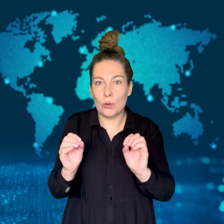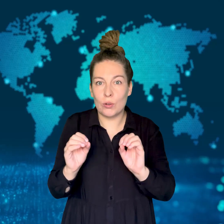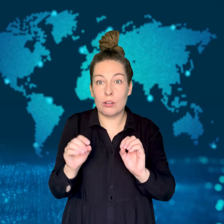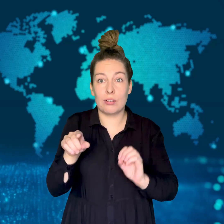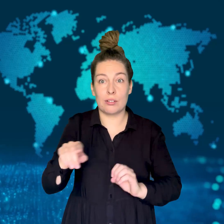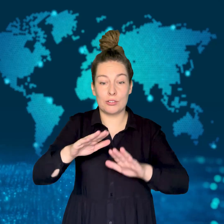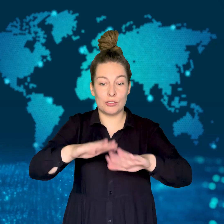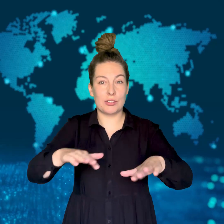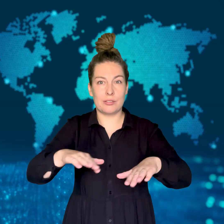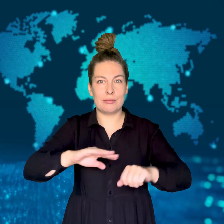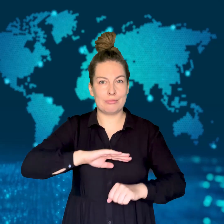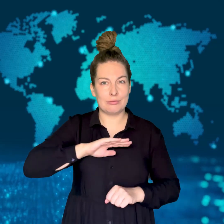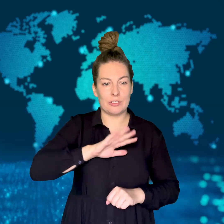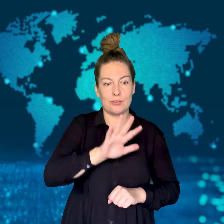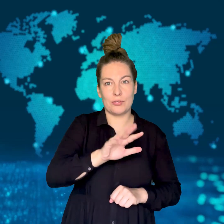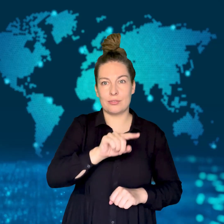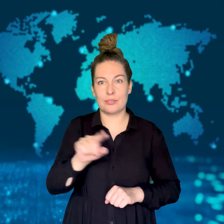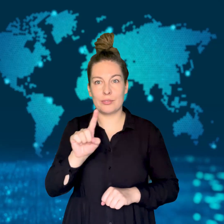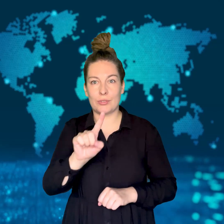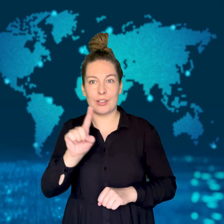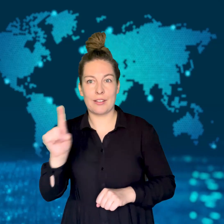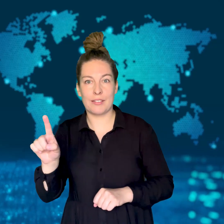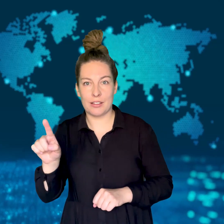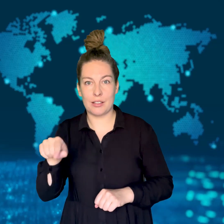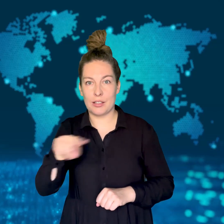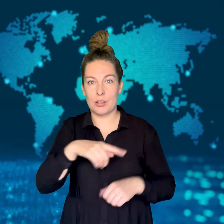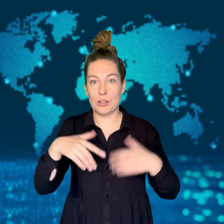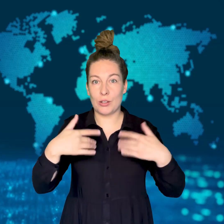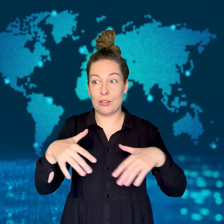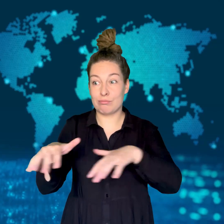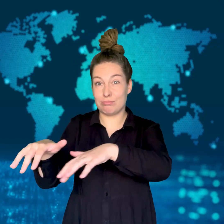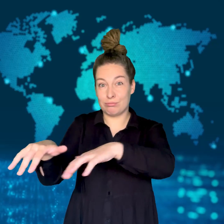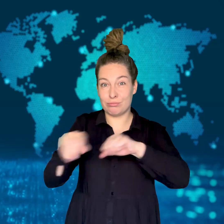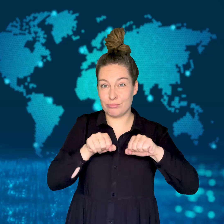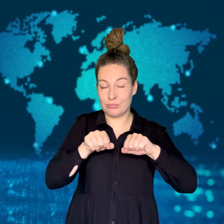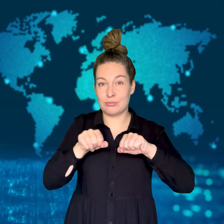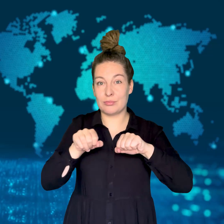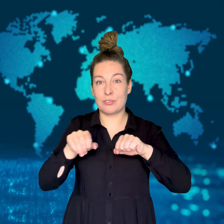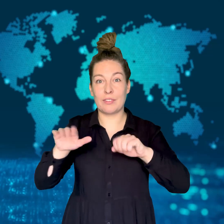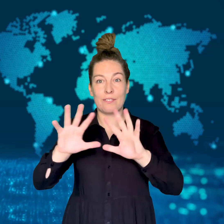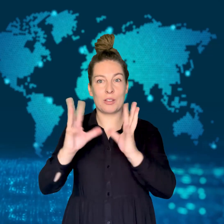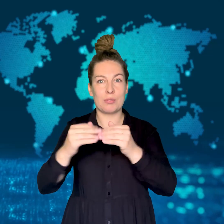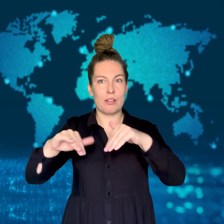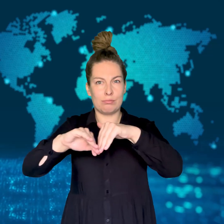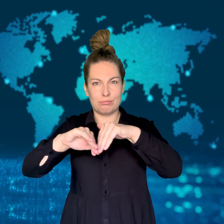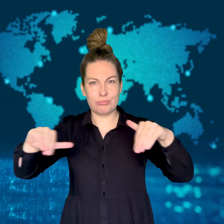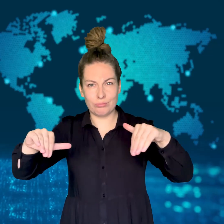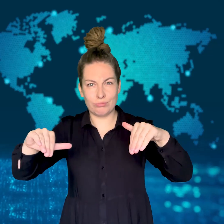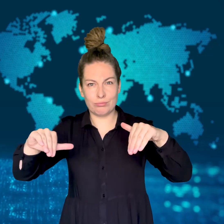for more than 4 months.